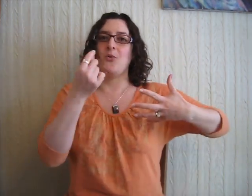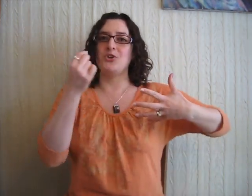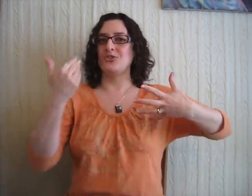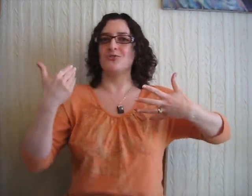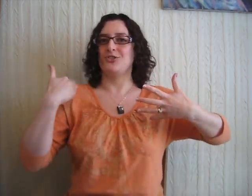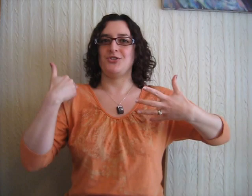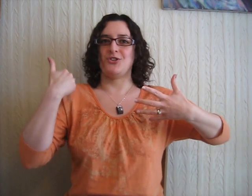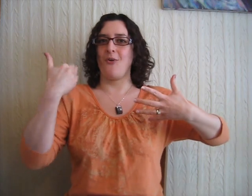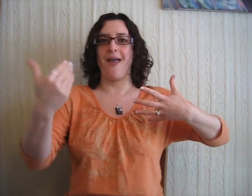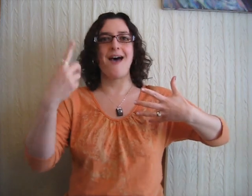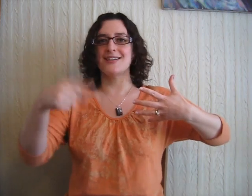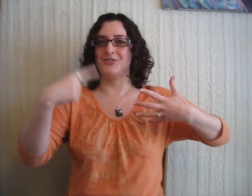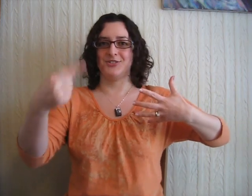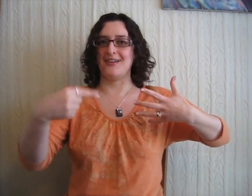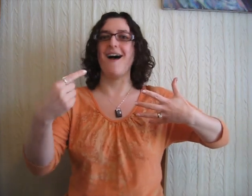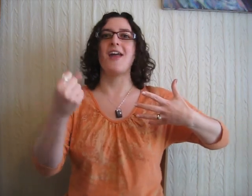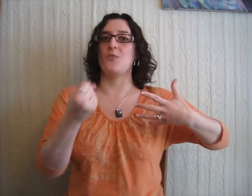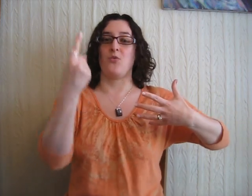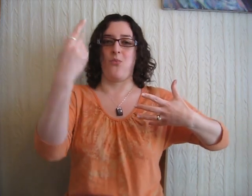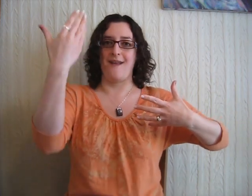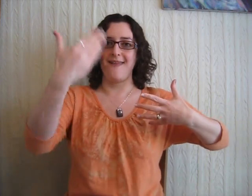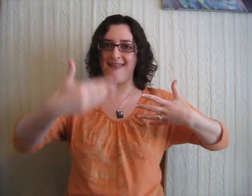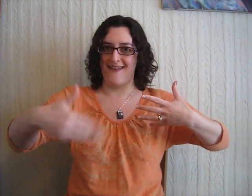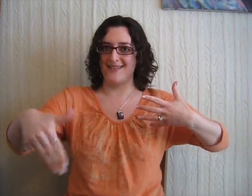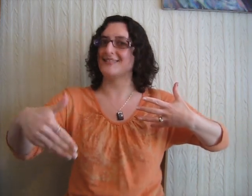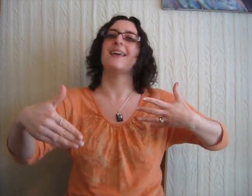What you do is you just go ahead and you sign with one hand